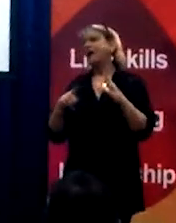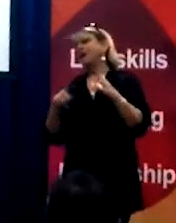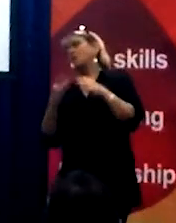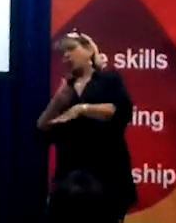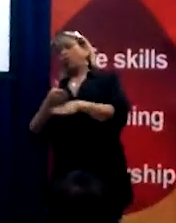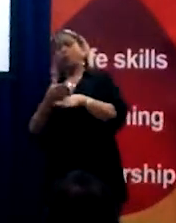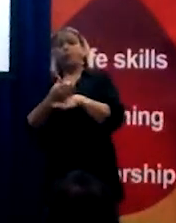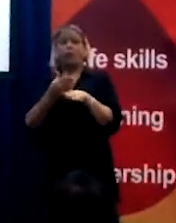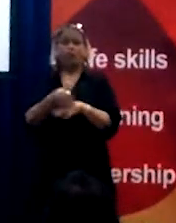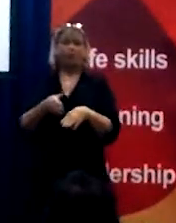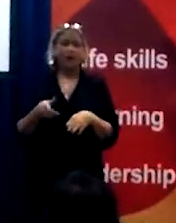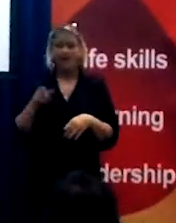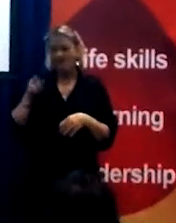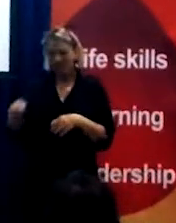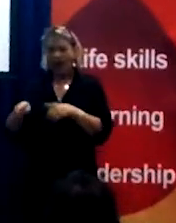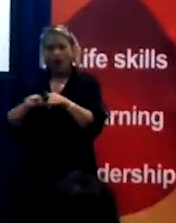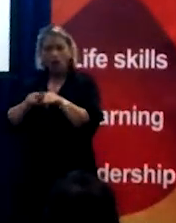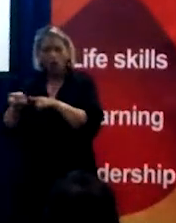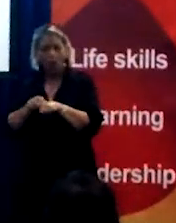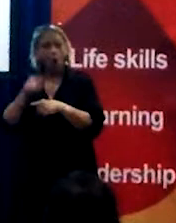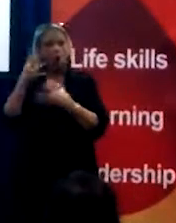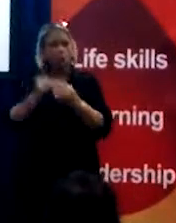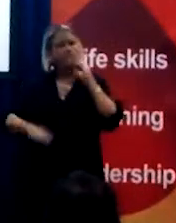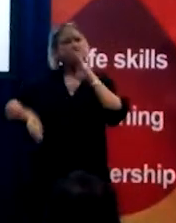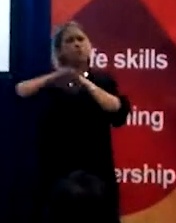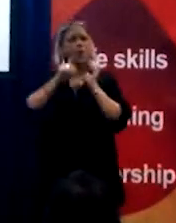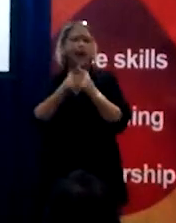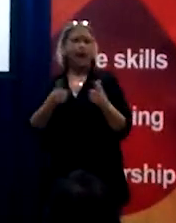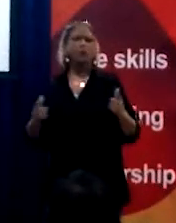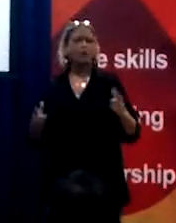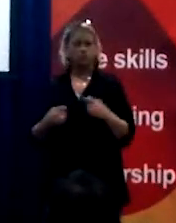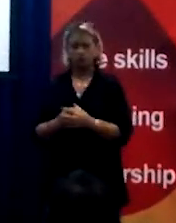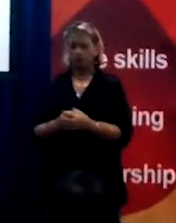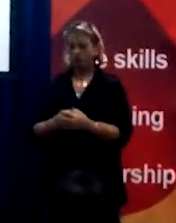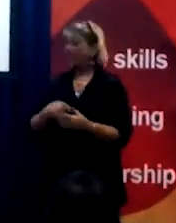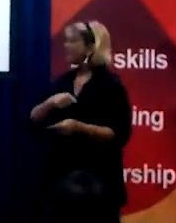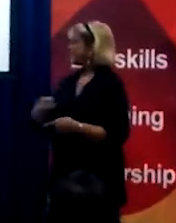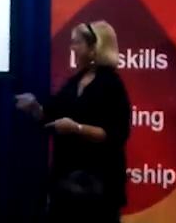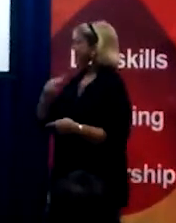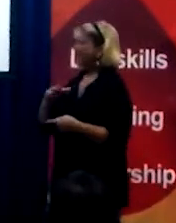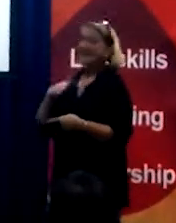Kids learn through immersion in language, and these guys are the ones who need to provide it all of the time.